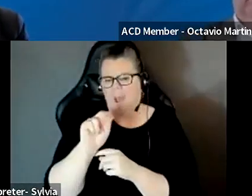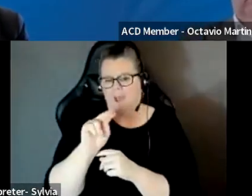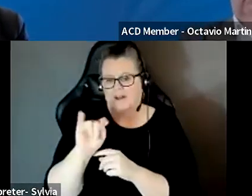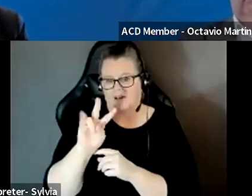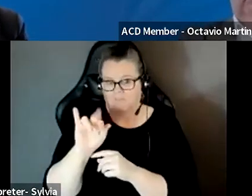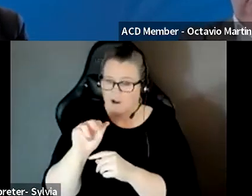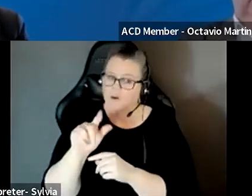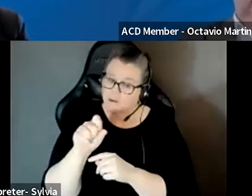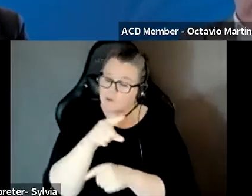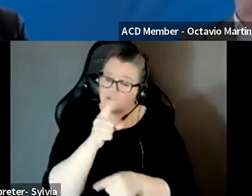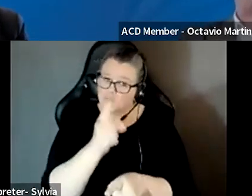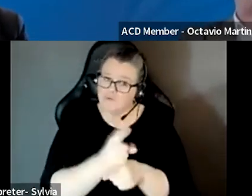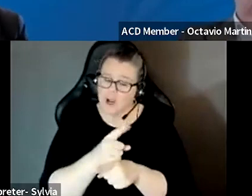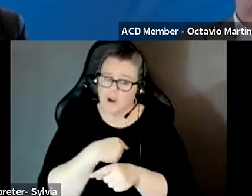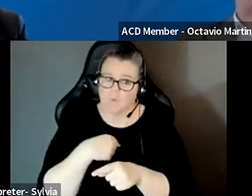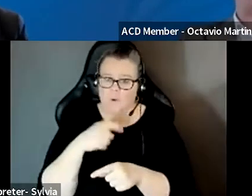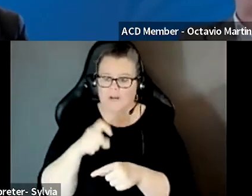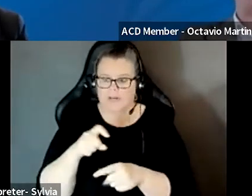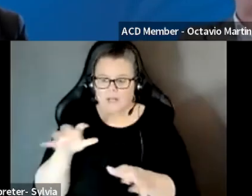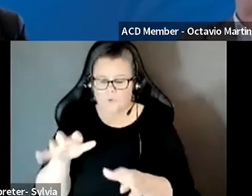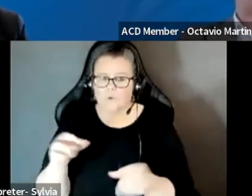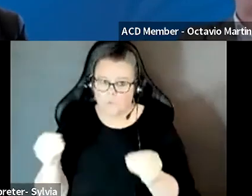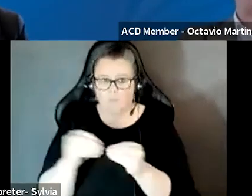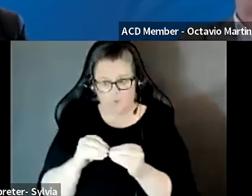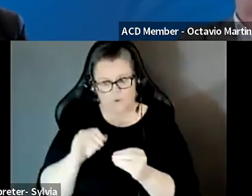And you know, we share the sense of urgency to get that information out there.